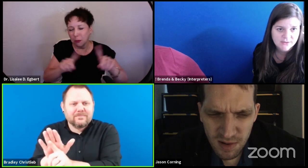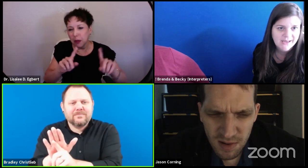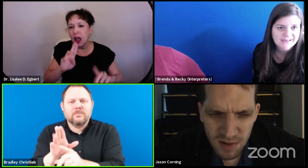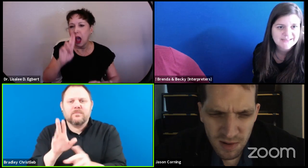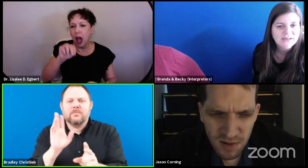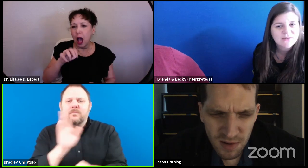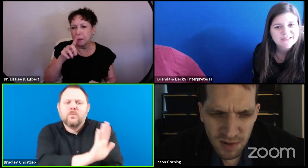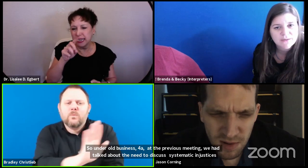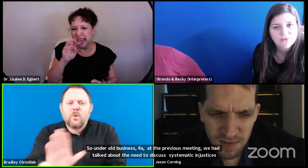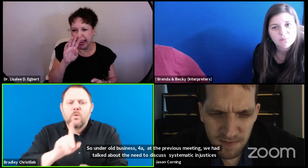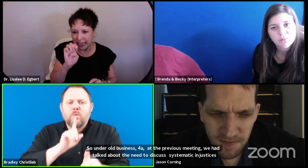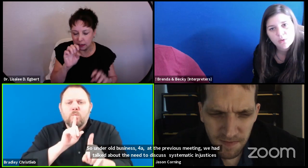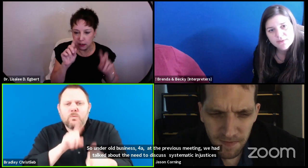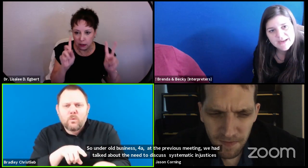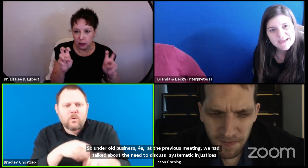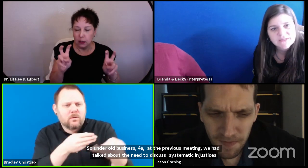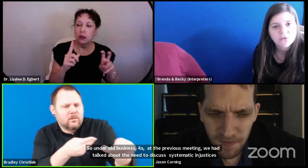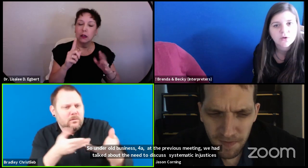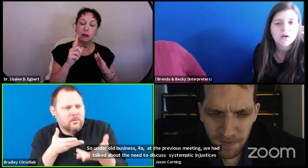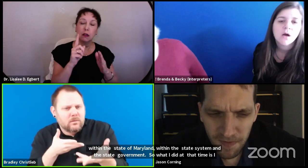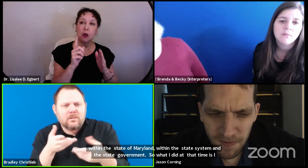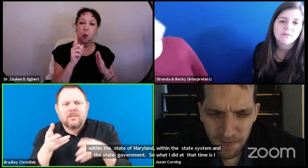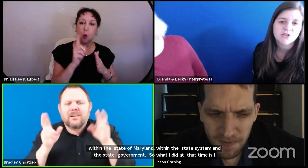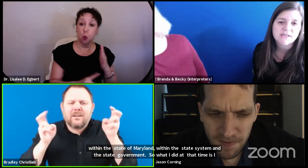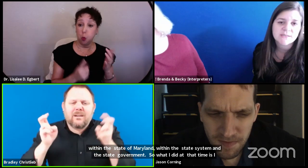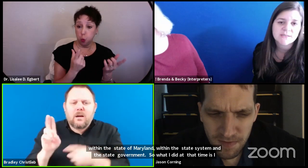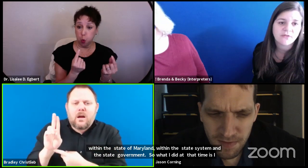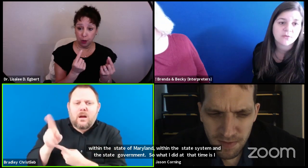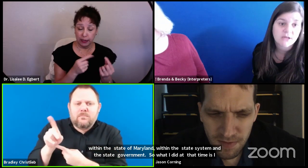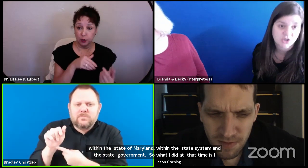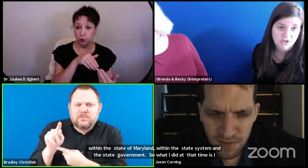again, it's not necessarily a report that I asked for, but just some information to